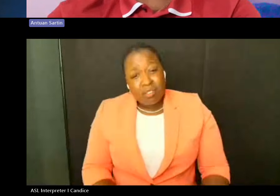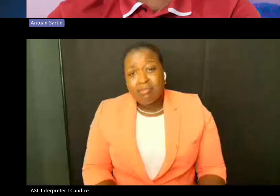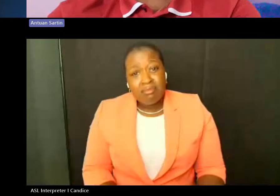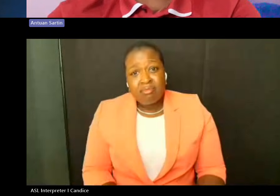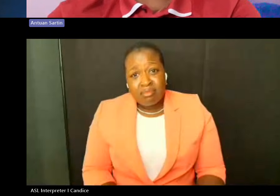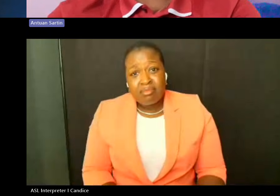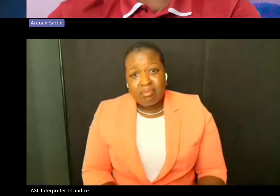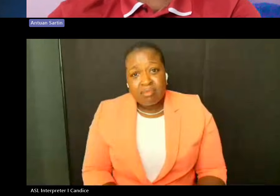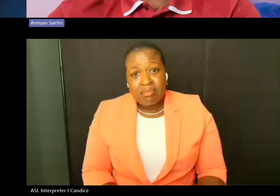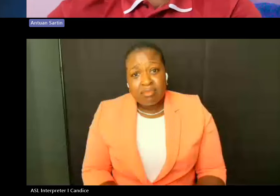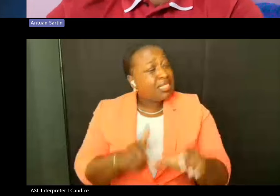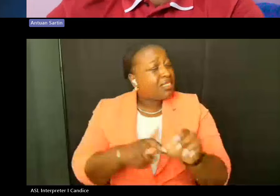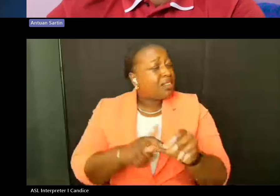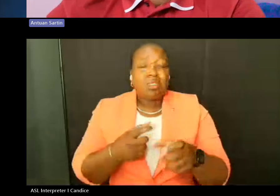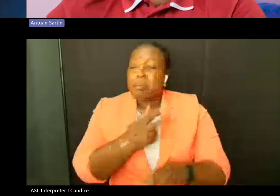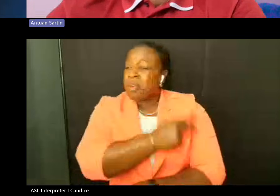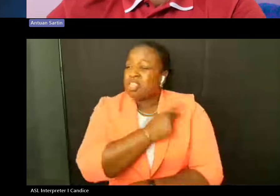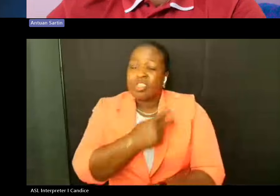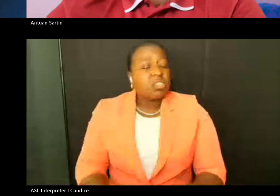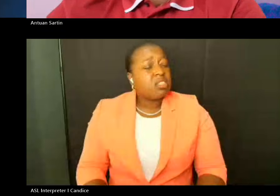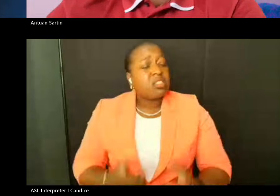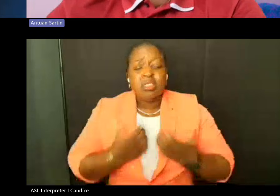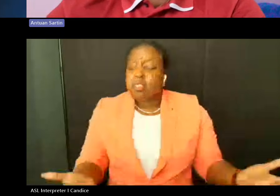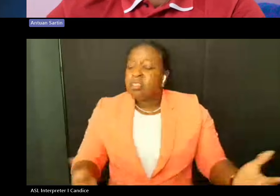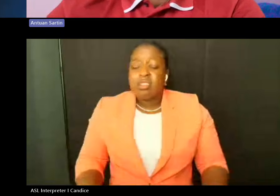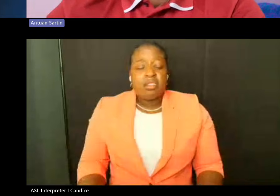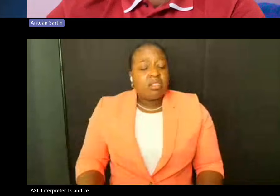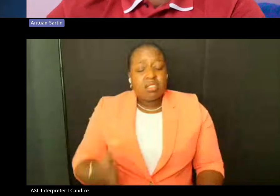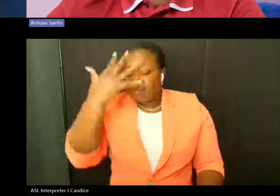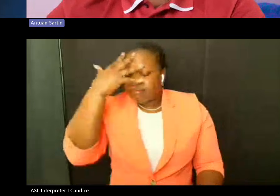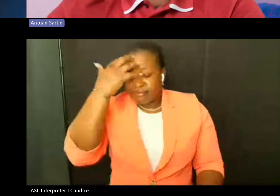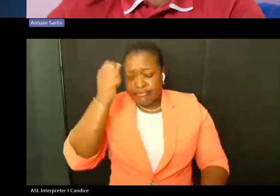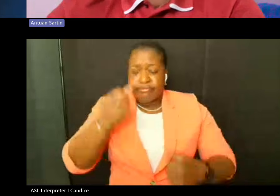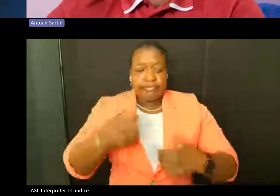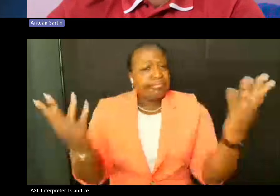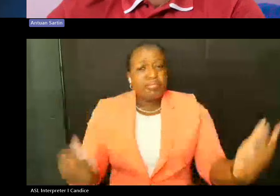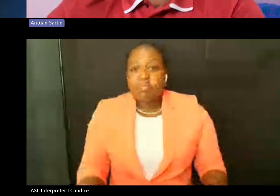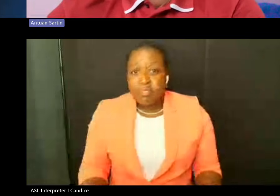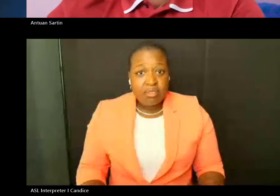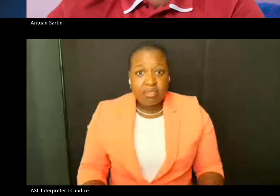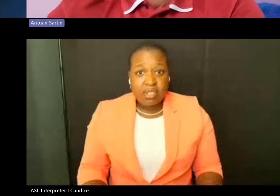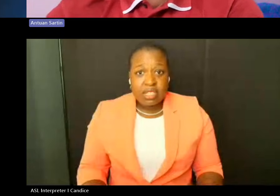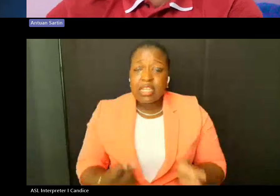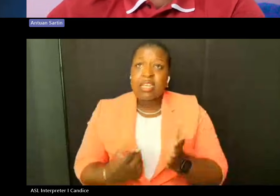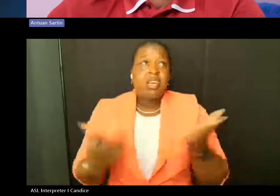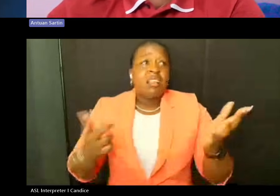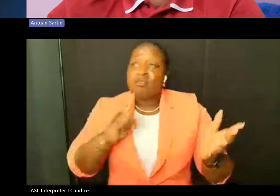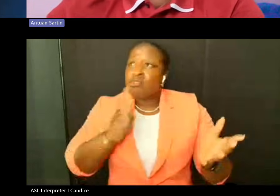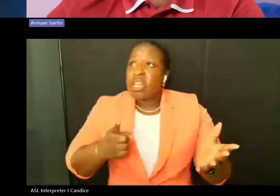They get really tired. And a lot of times they give up or want to give up.